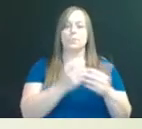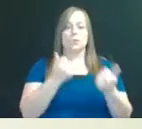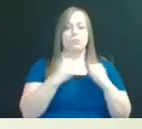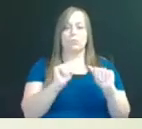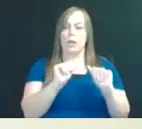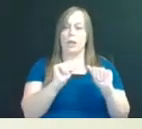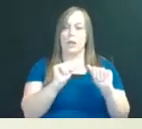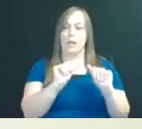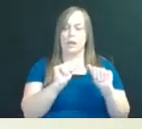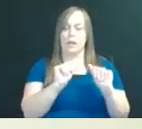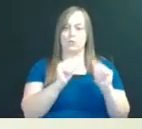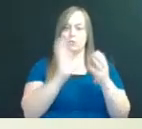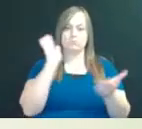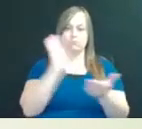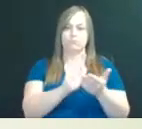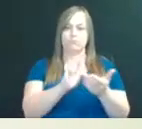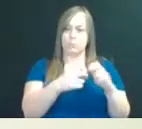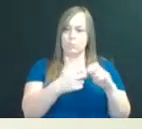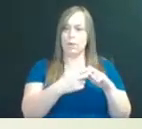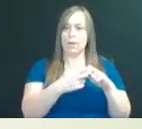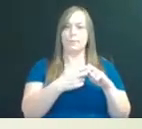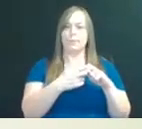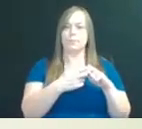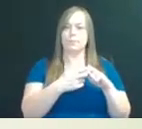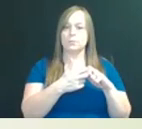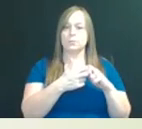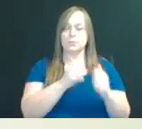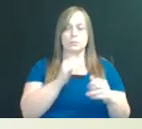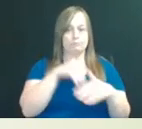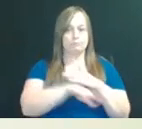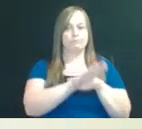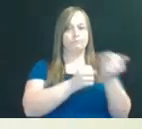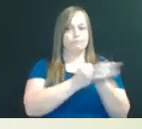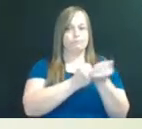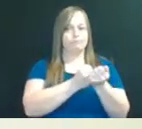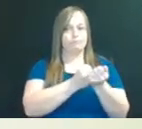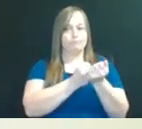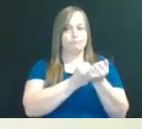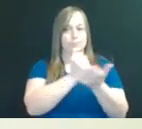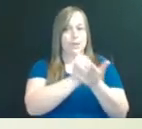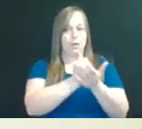We can mitigate some of those problems and come in and see if we can get the counselor